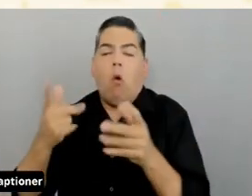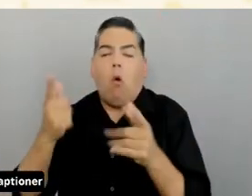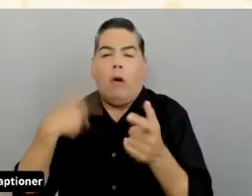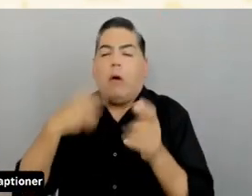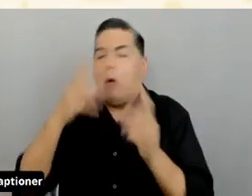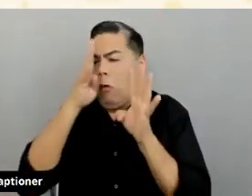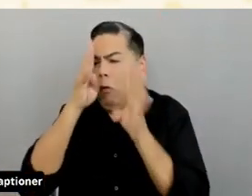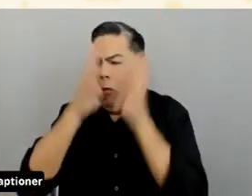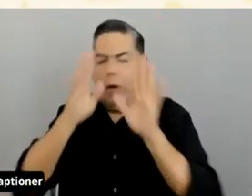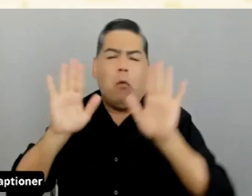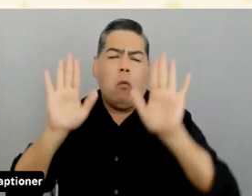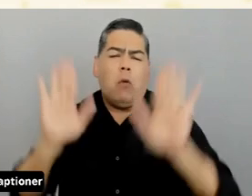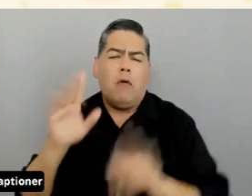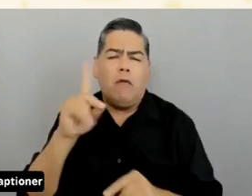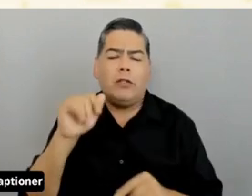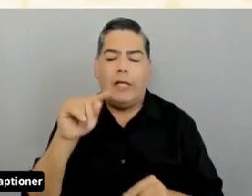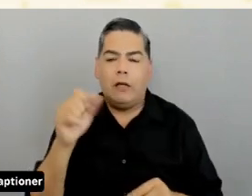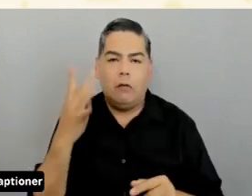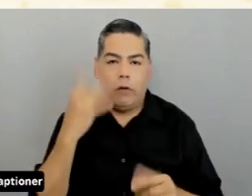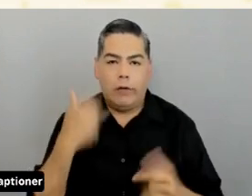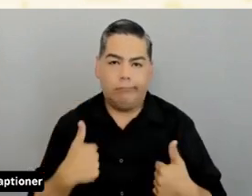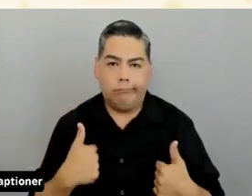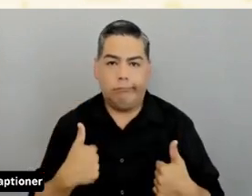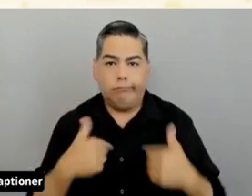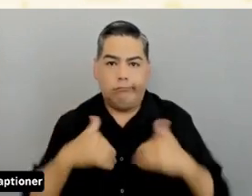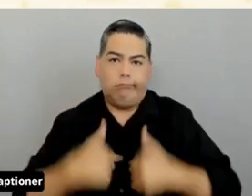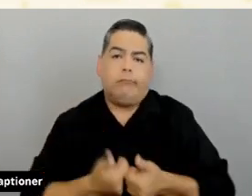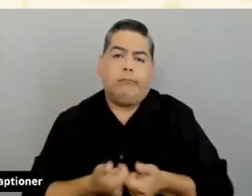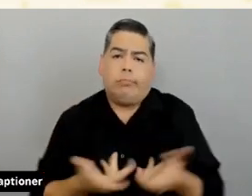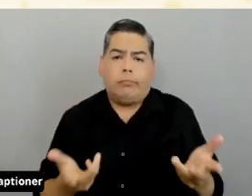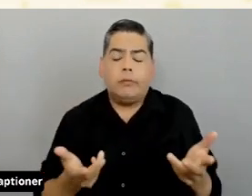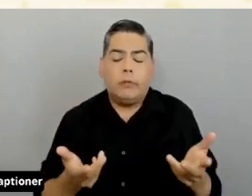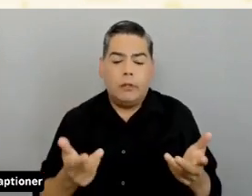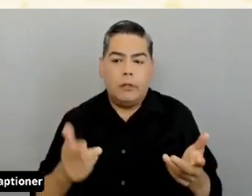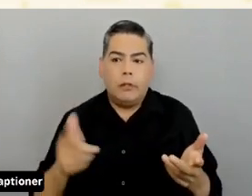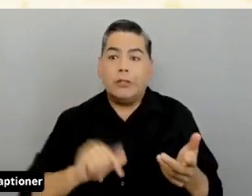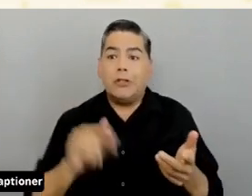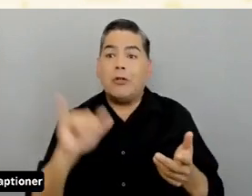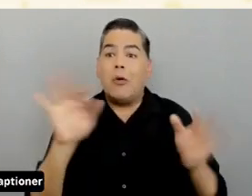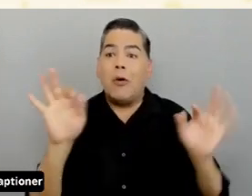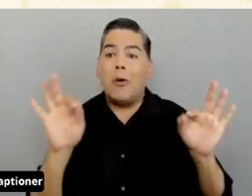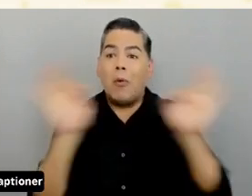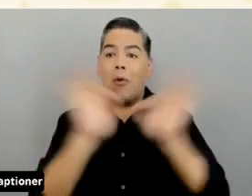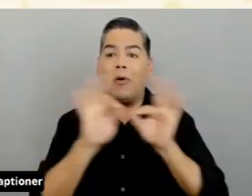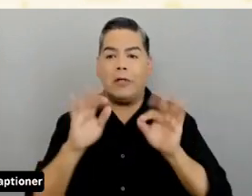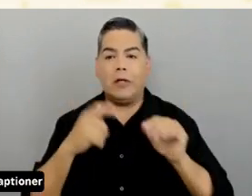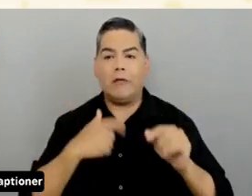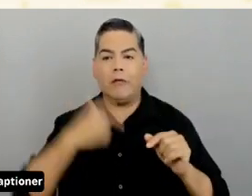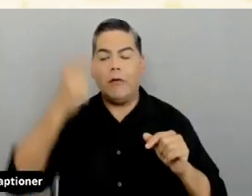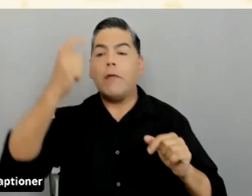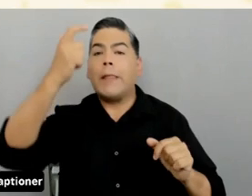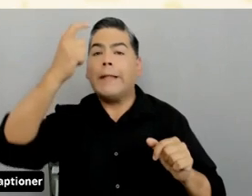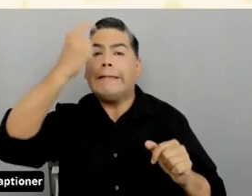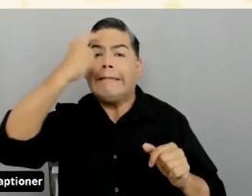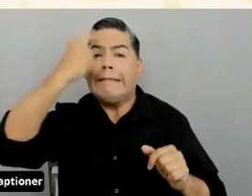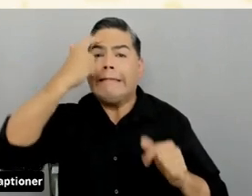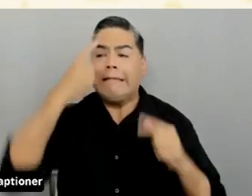This is something that is also necessary to think about. Mental health, invisible disabilities is something that is important